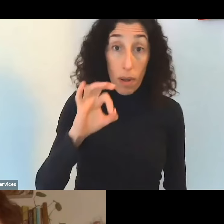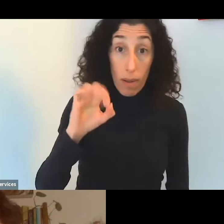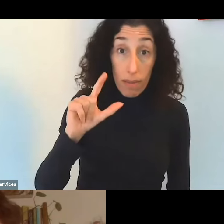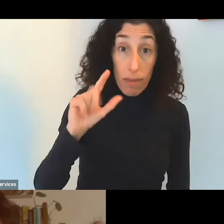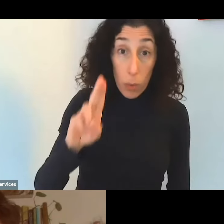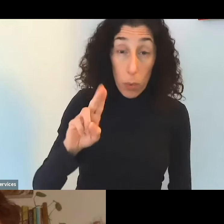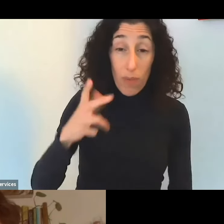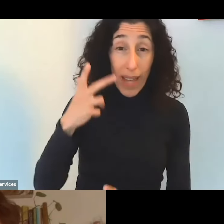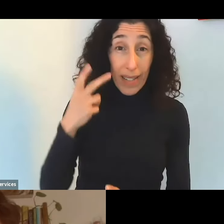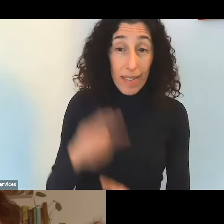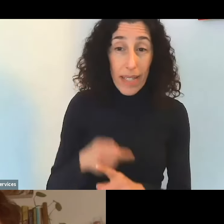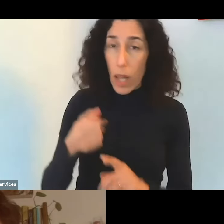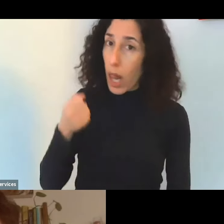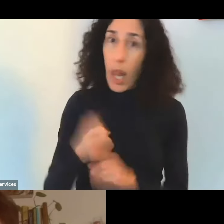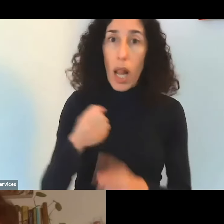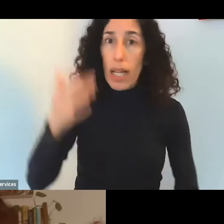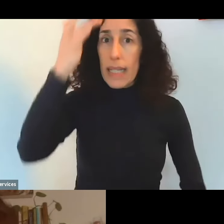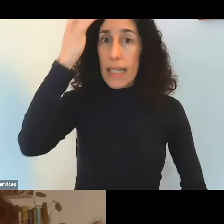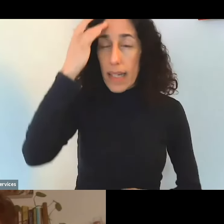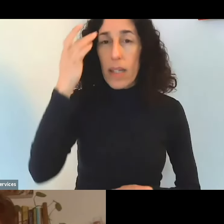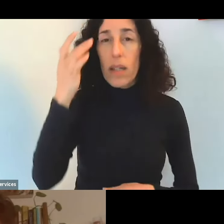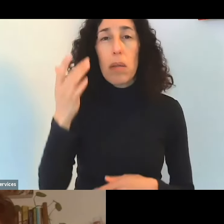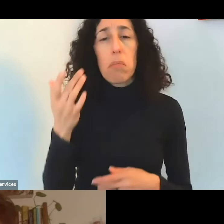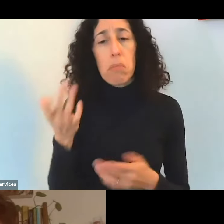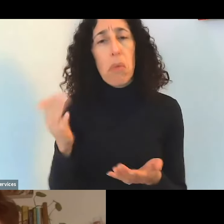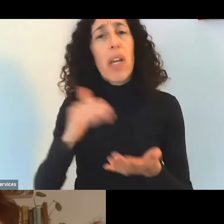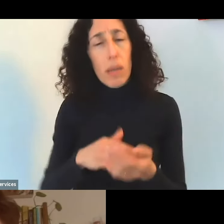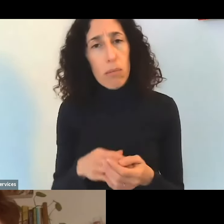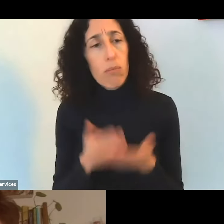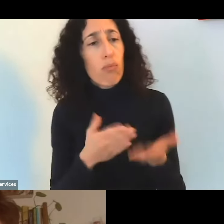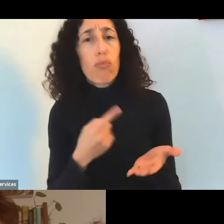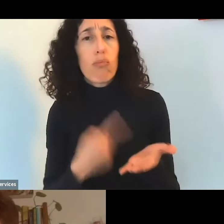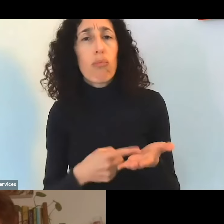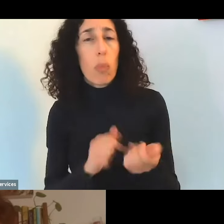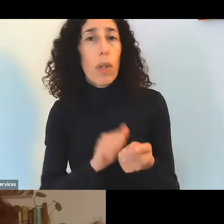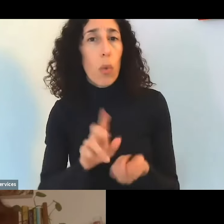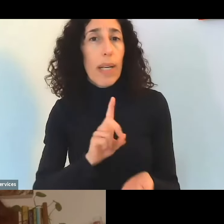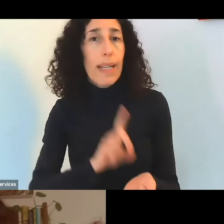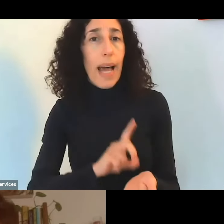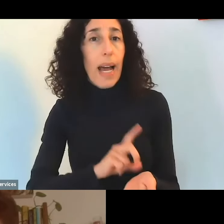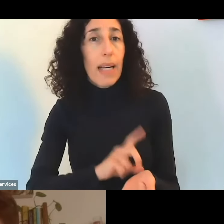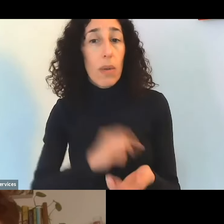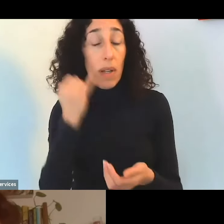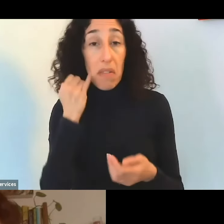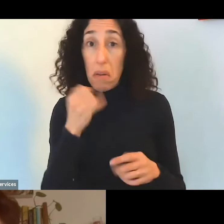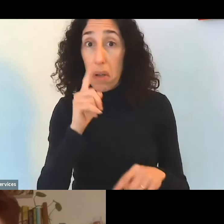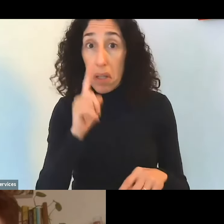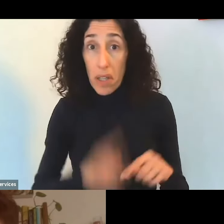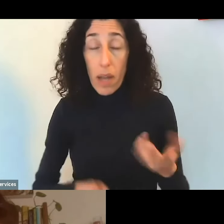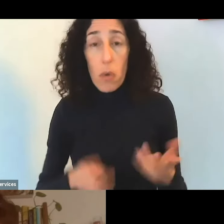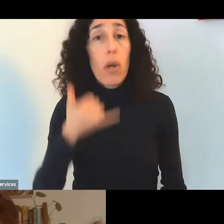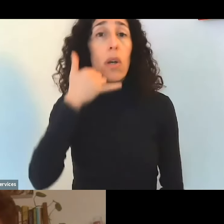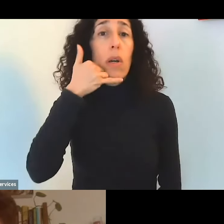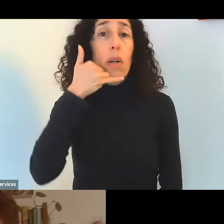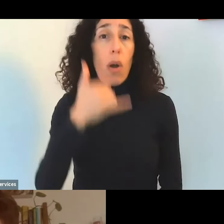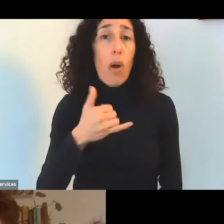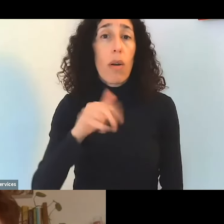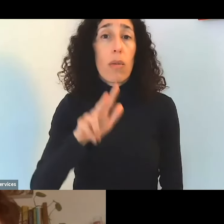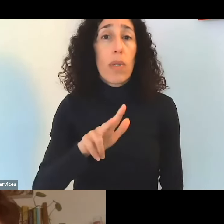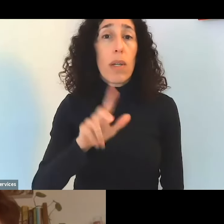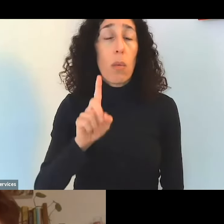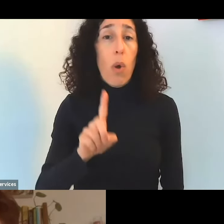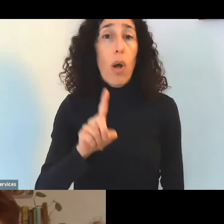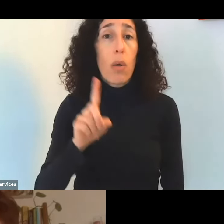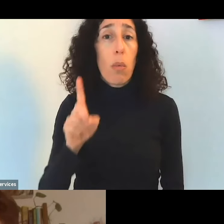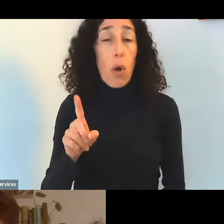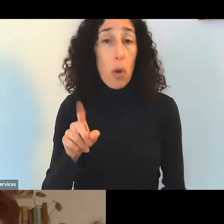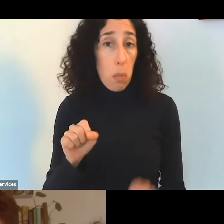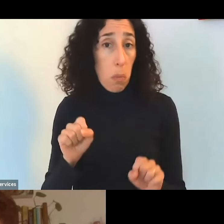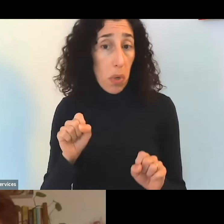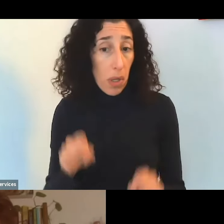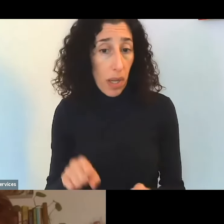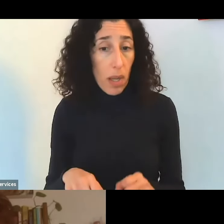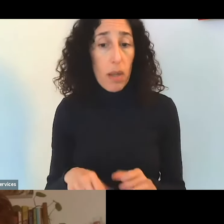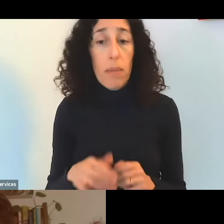so they can at least check and be sure before you go ahead.